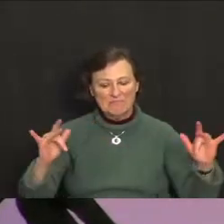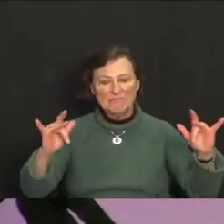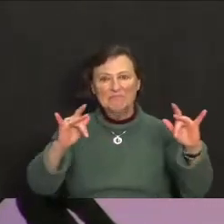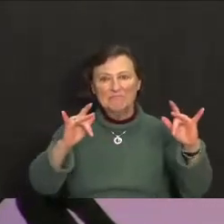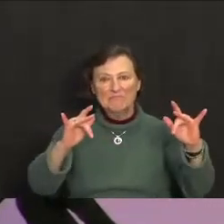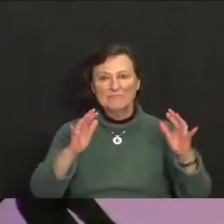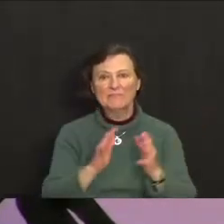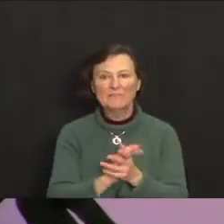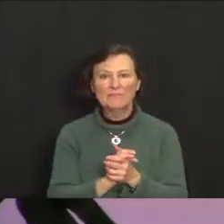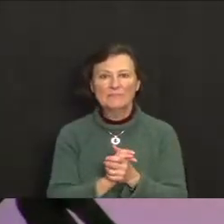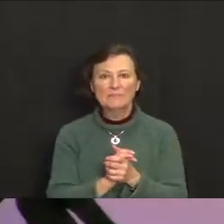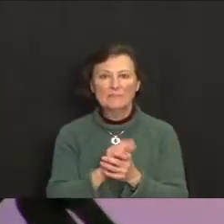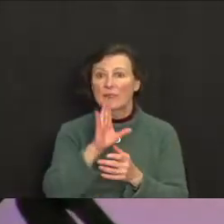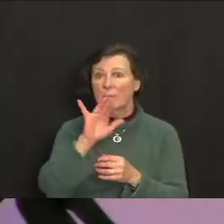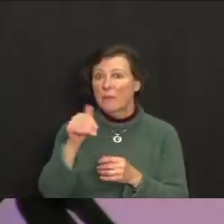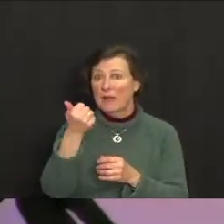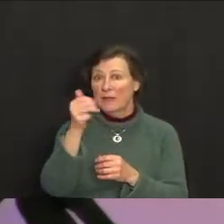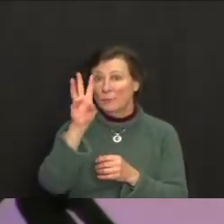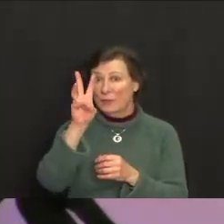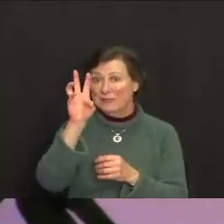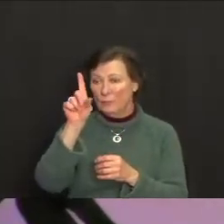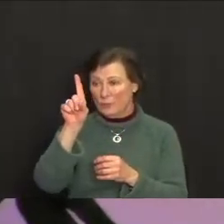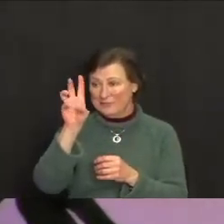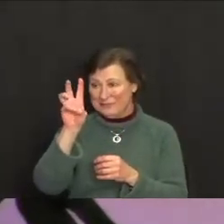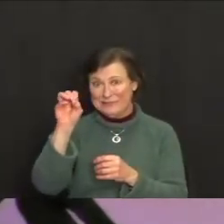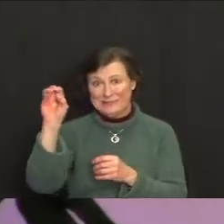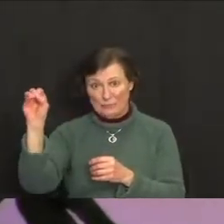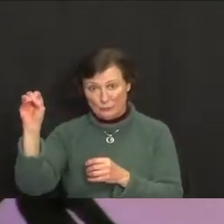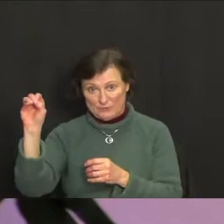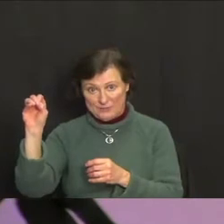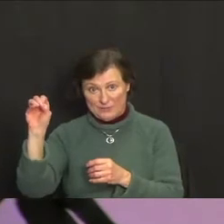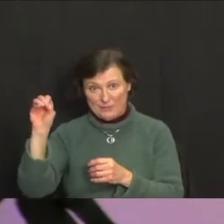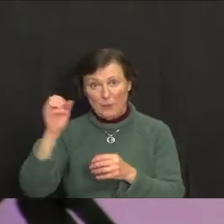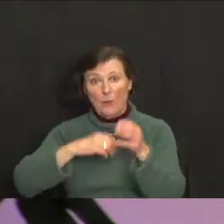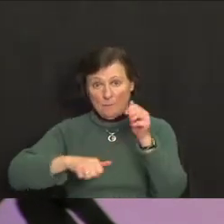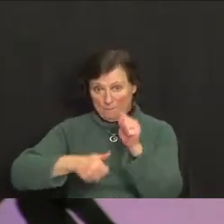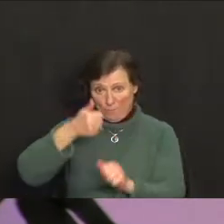by 1600, though the majority of Sabbatarians were